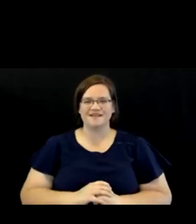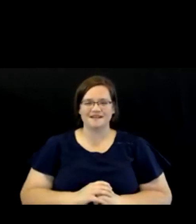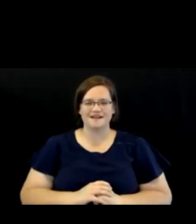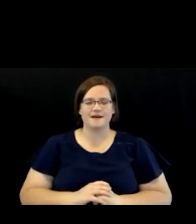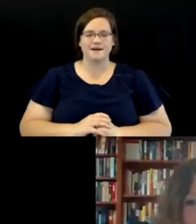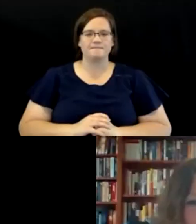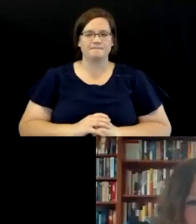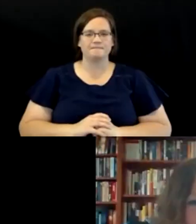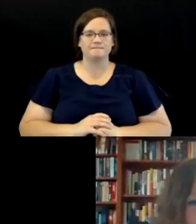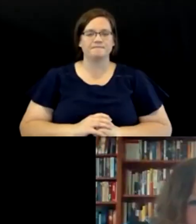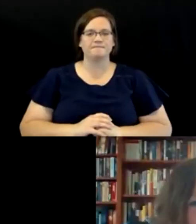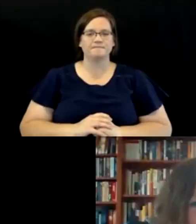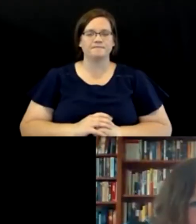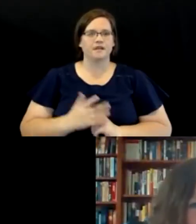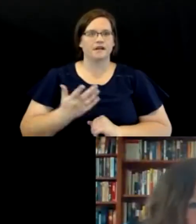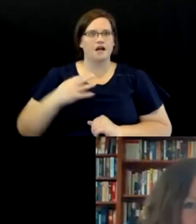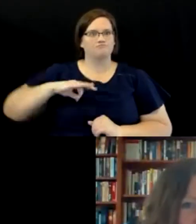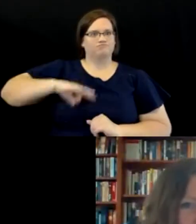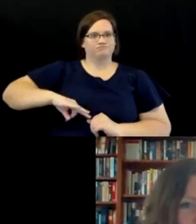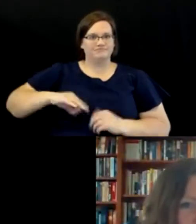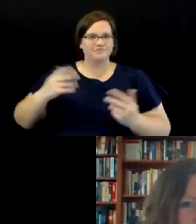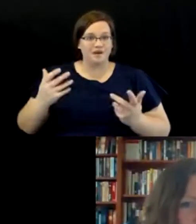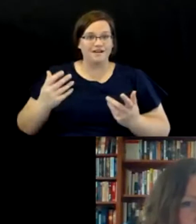really fortuitous that today is the day on which